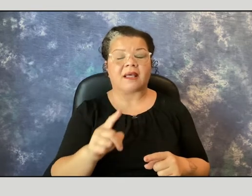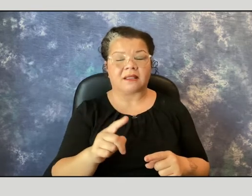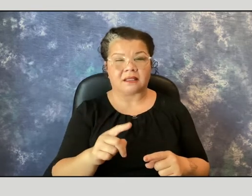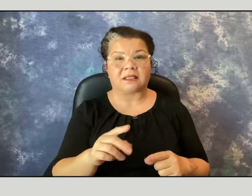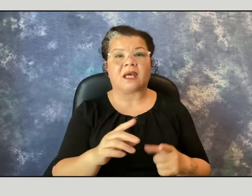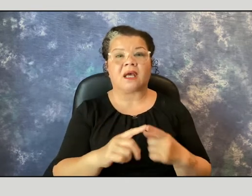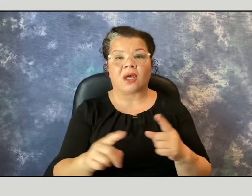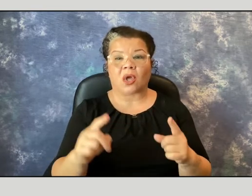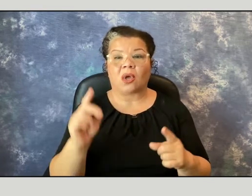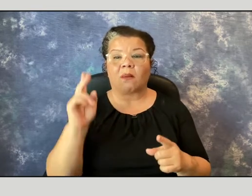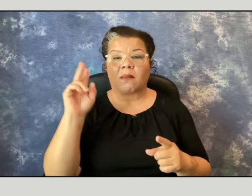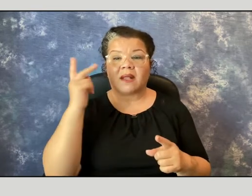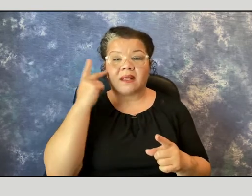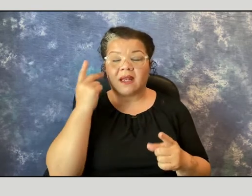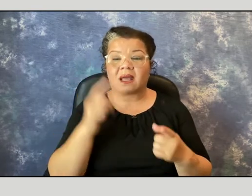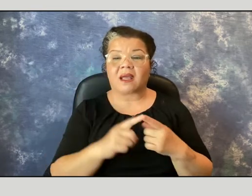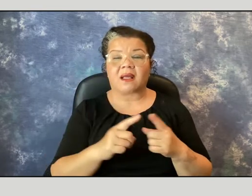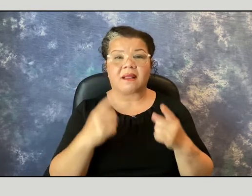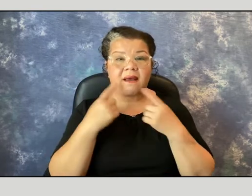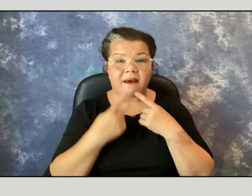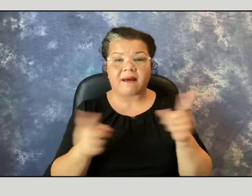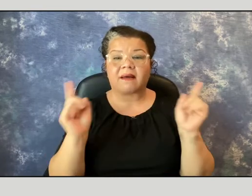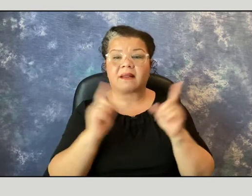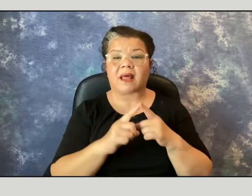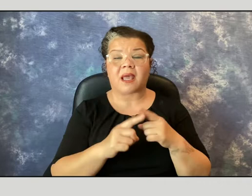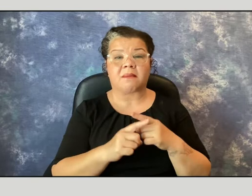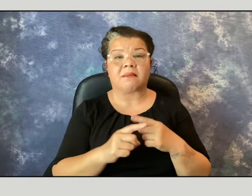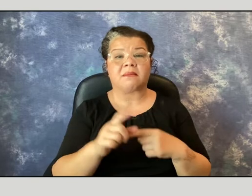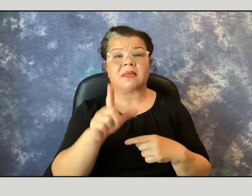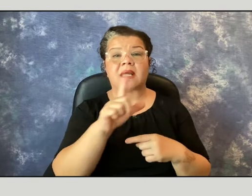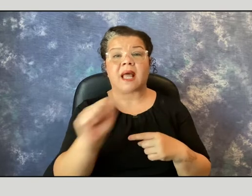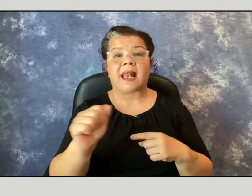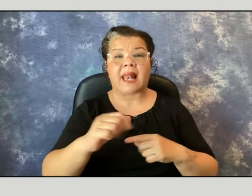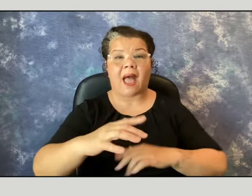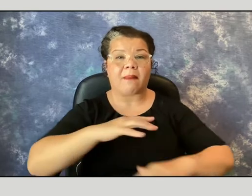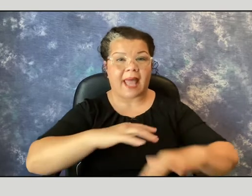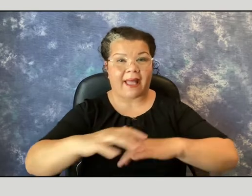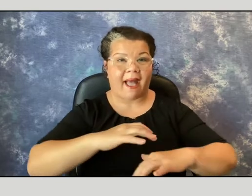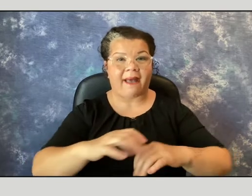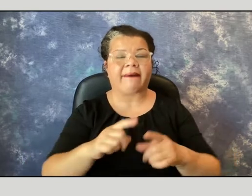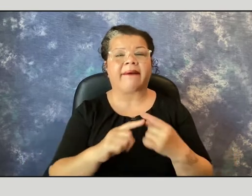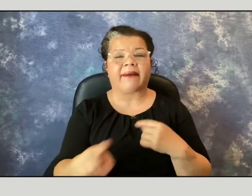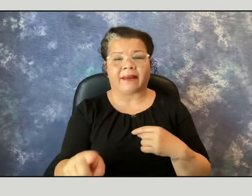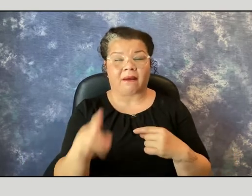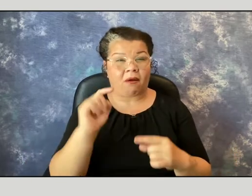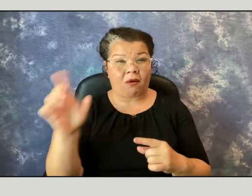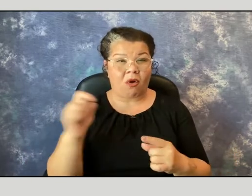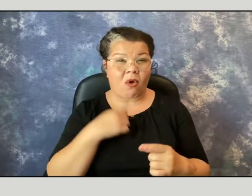"La Brega: Stories of the Puerto Rican Experience." Her award-winning audio journalism includes reporting